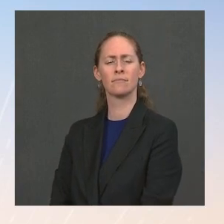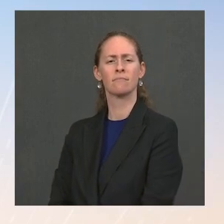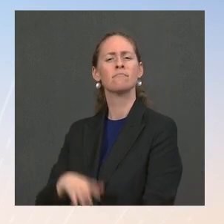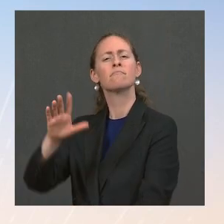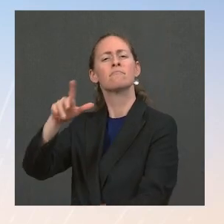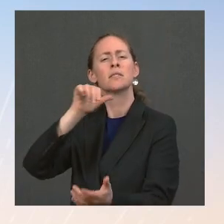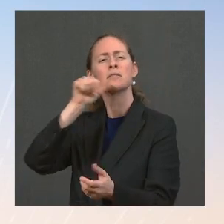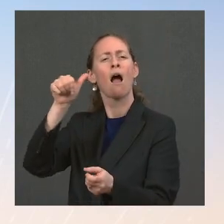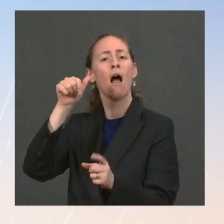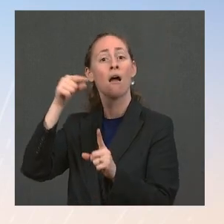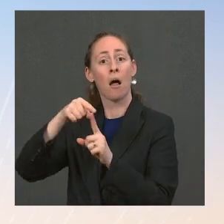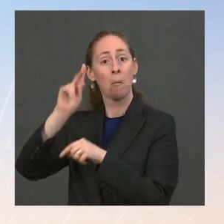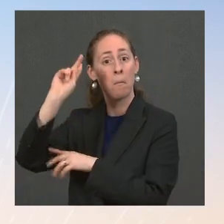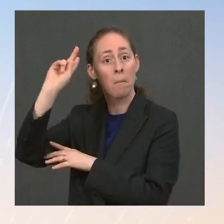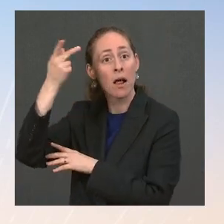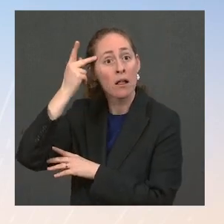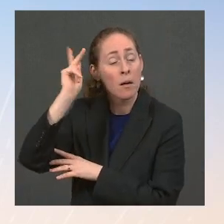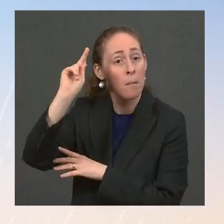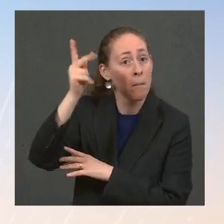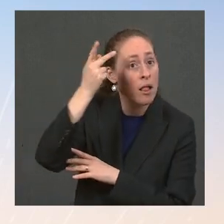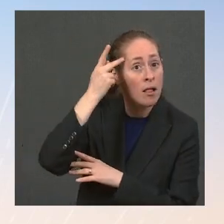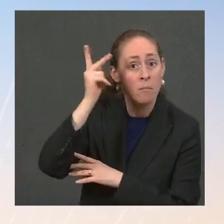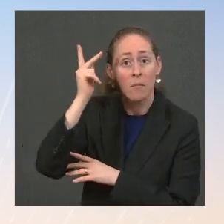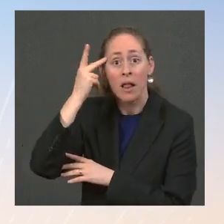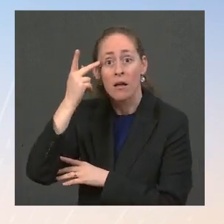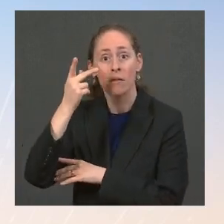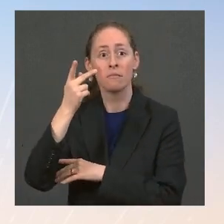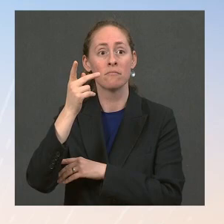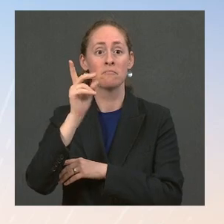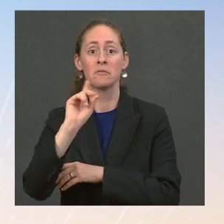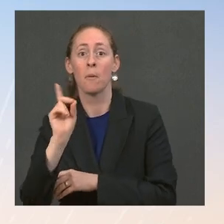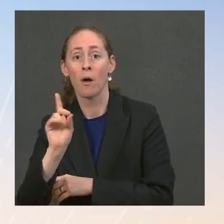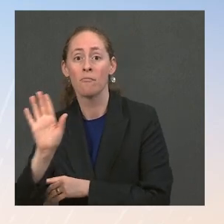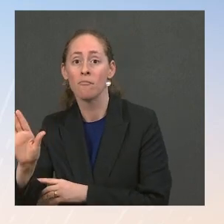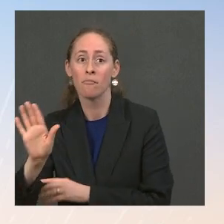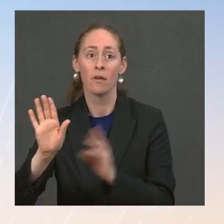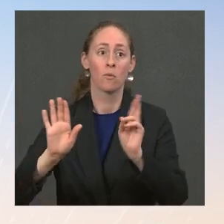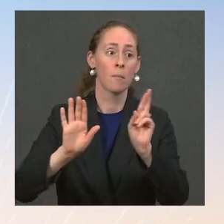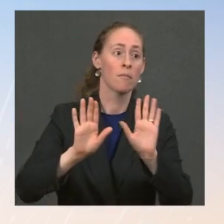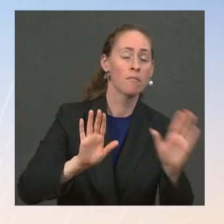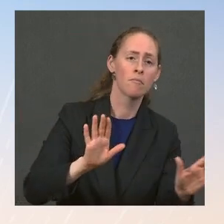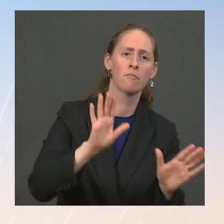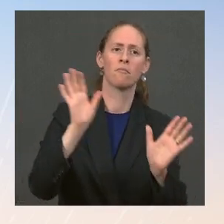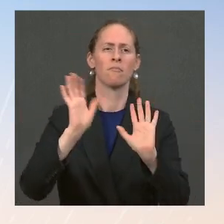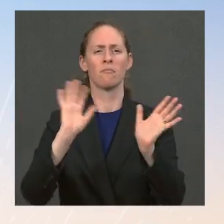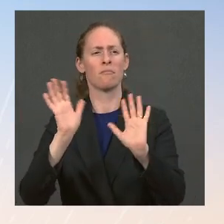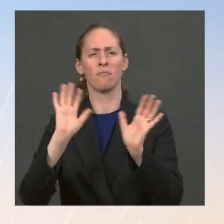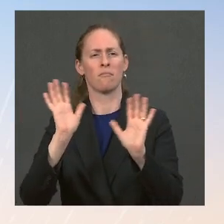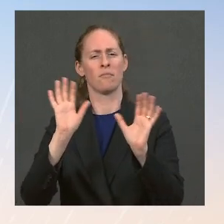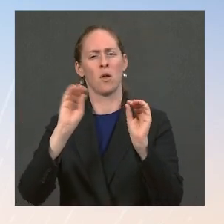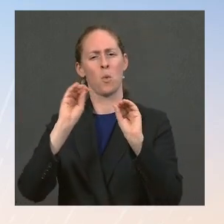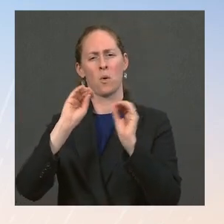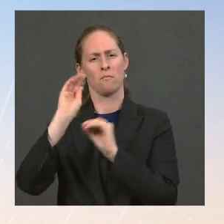It shouldn't be a Democratic thing, a Republican thing, an independent thing, a political thing at all. This should a shared goal.